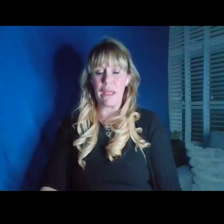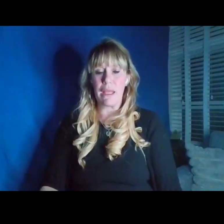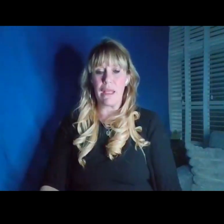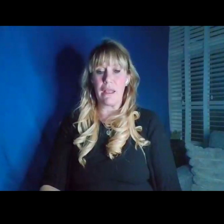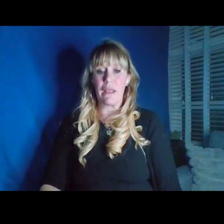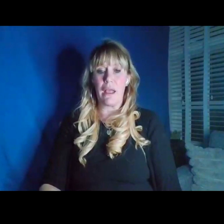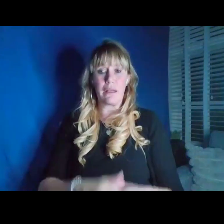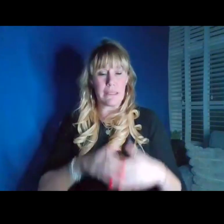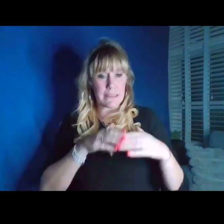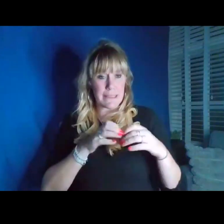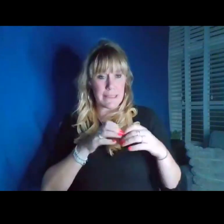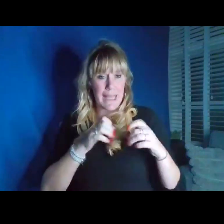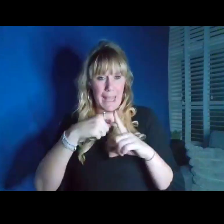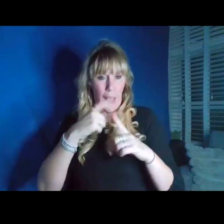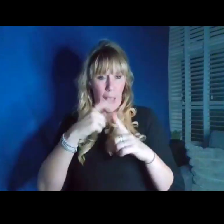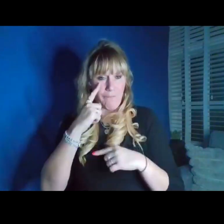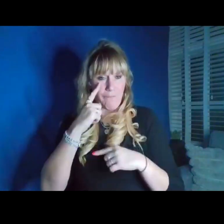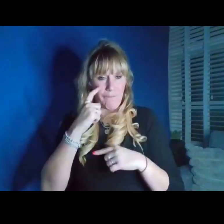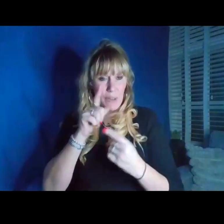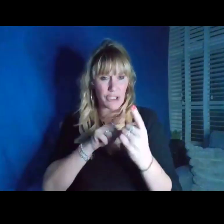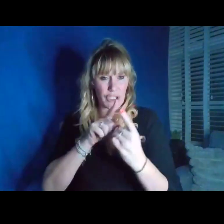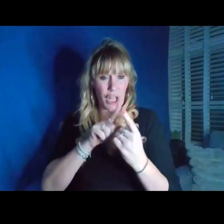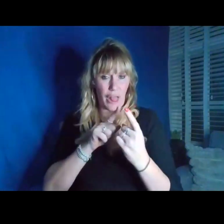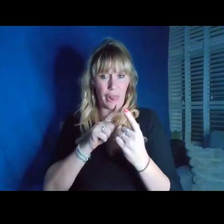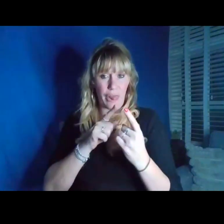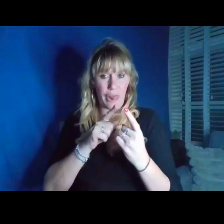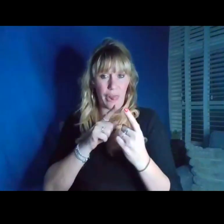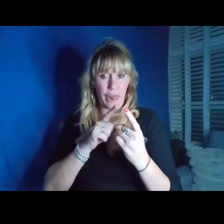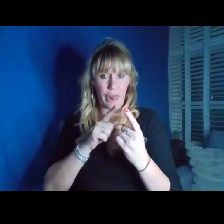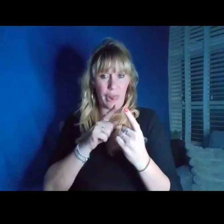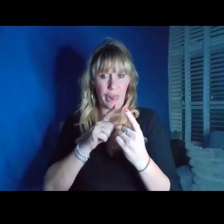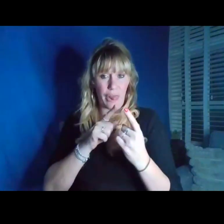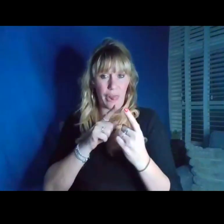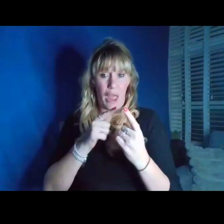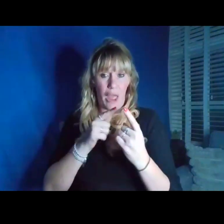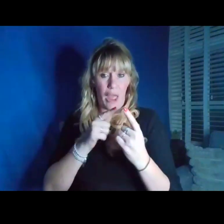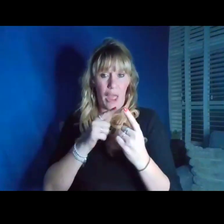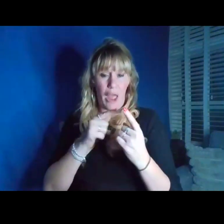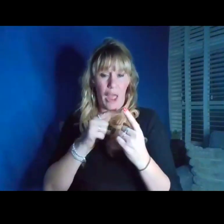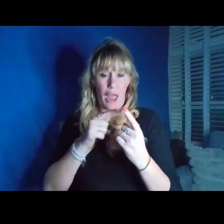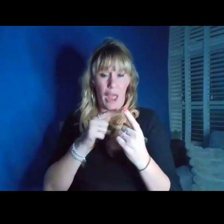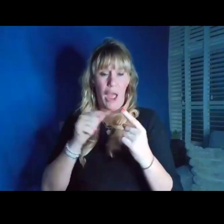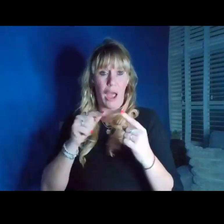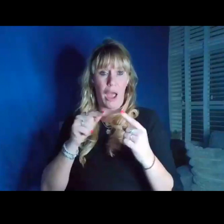Do you remember Doctor A's voice booming that I would never earn a living as a writer